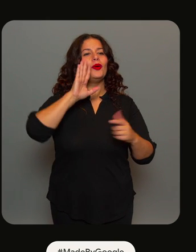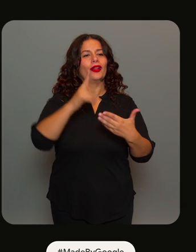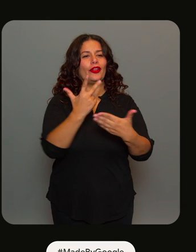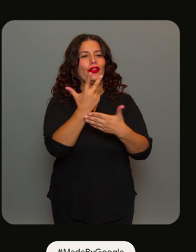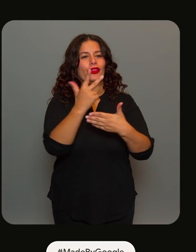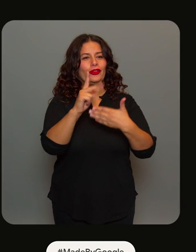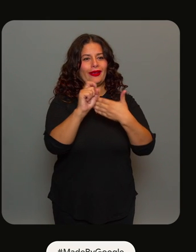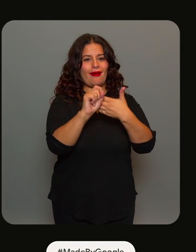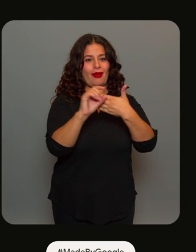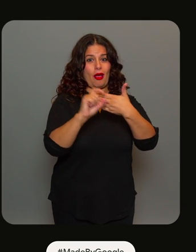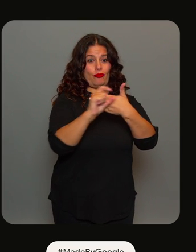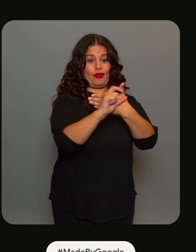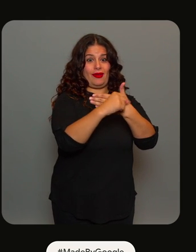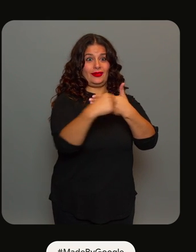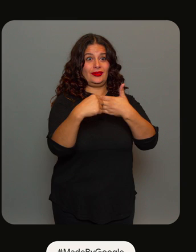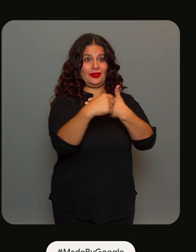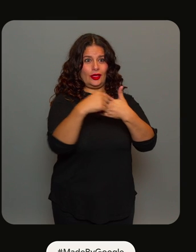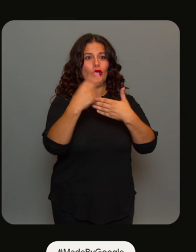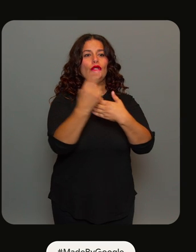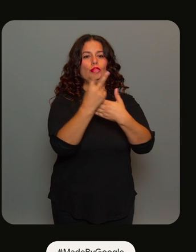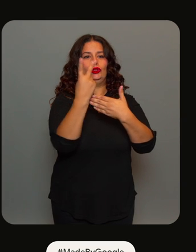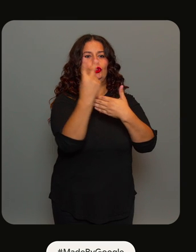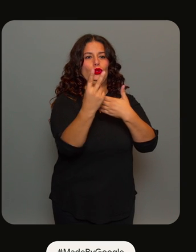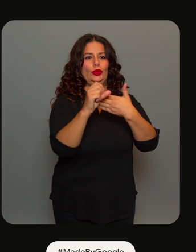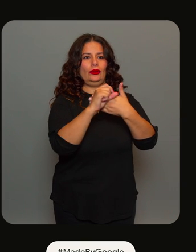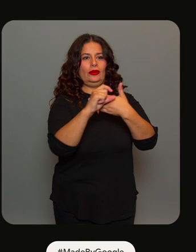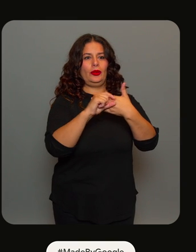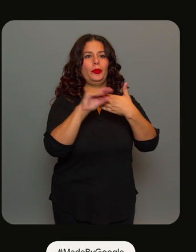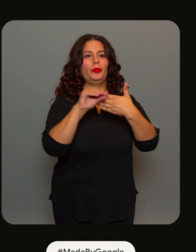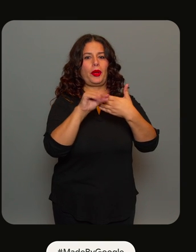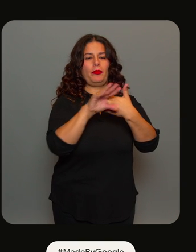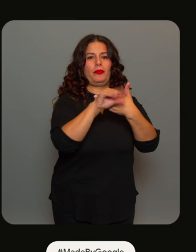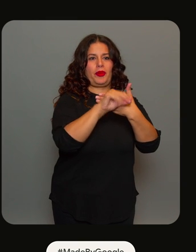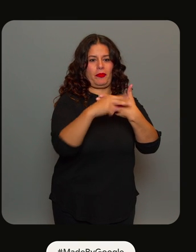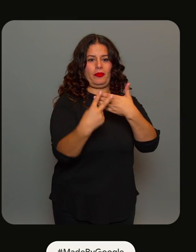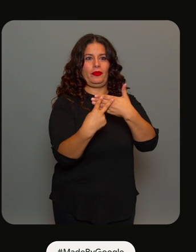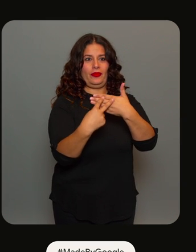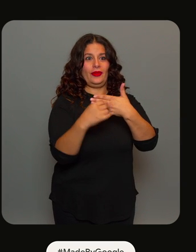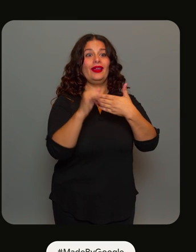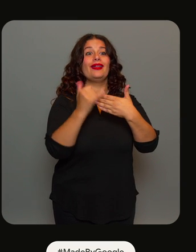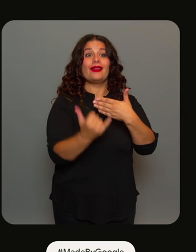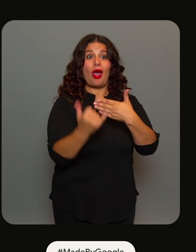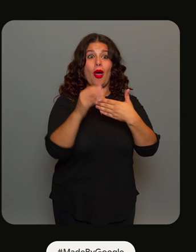Then a new ML model on Tensor G2 aligns and fuses these together